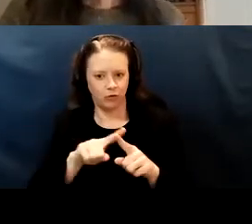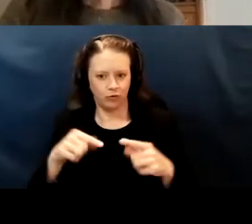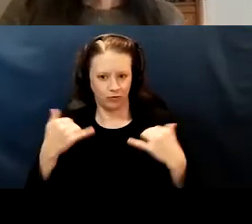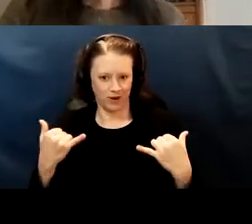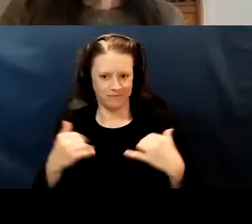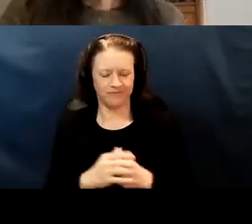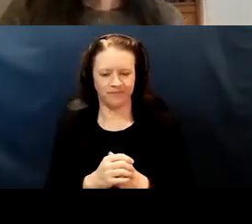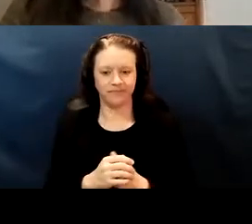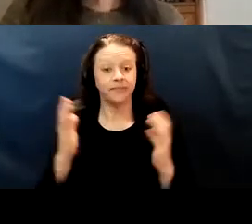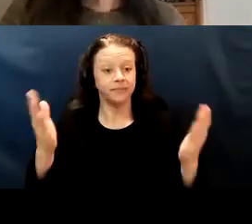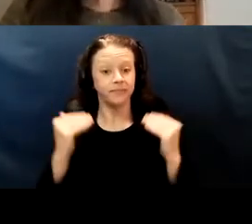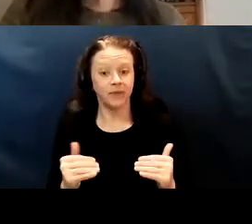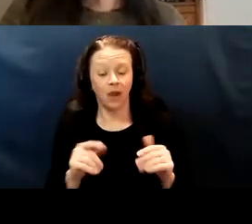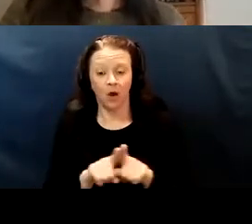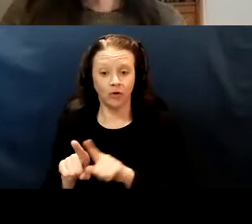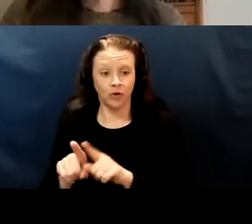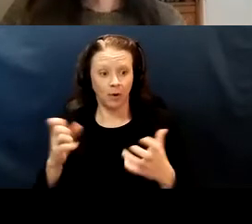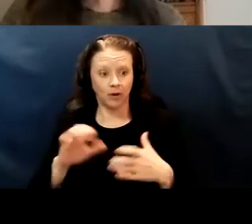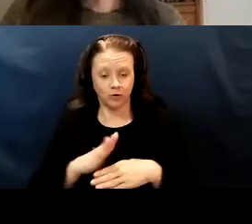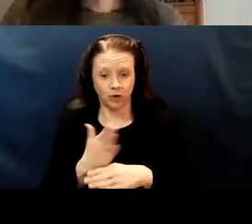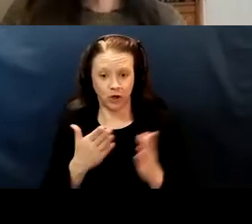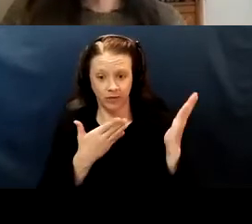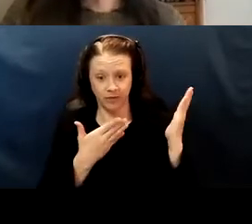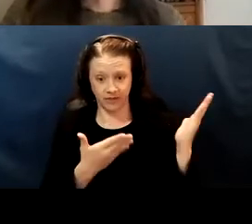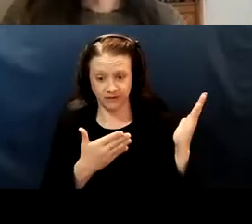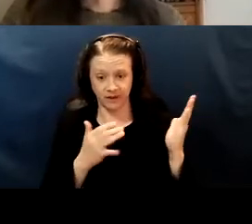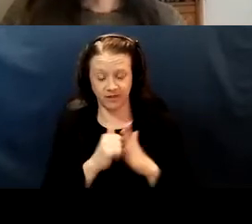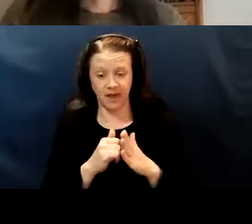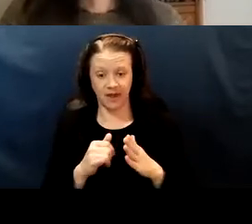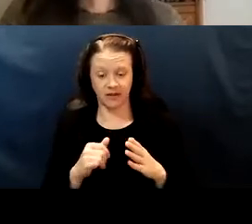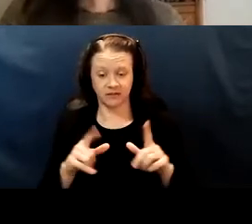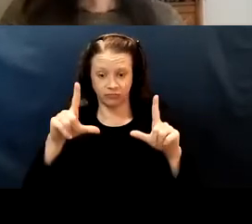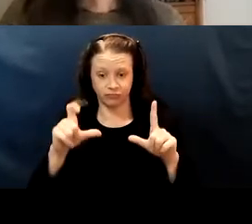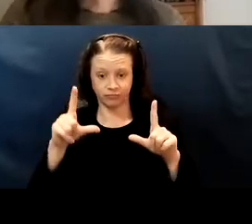And I wanted to share this. This is a screen grab of a text.